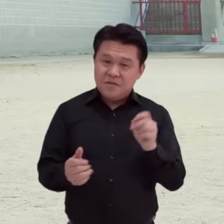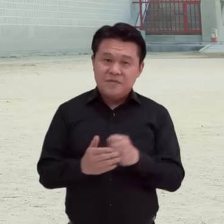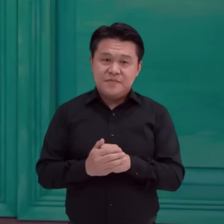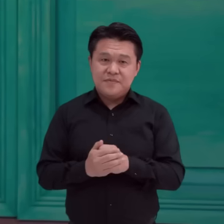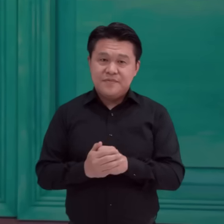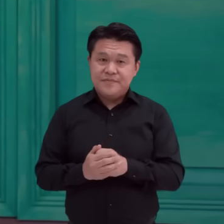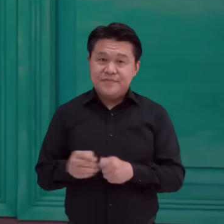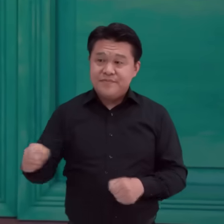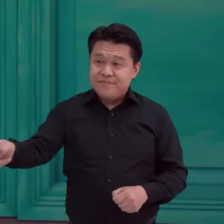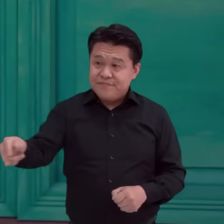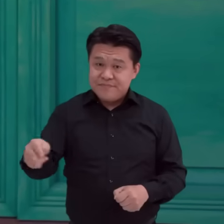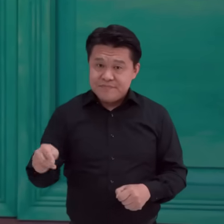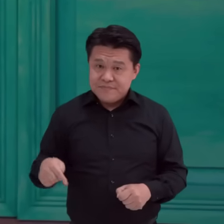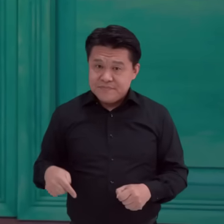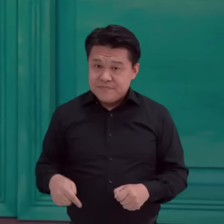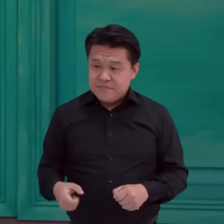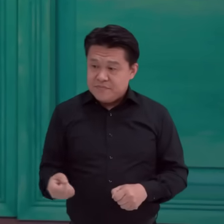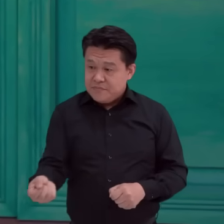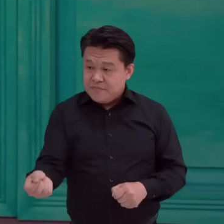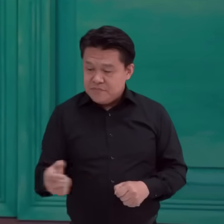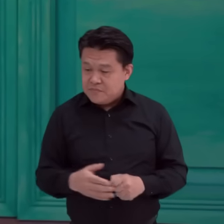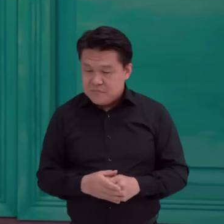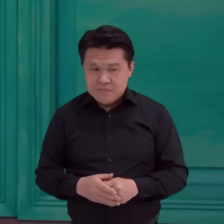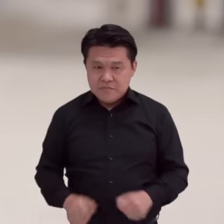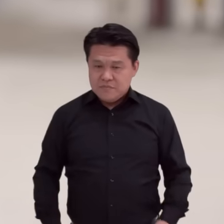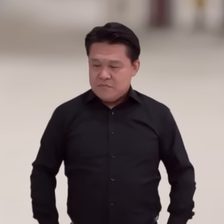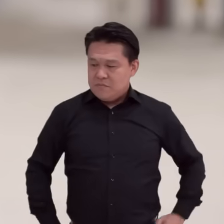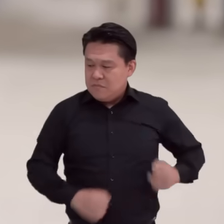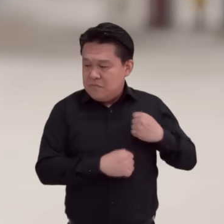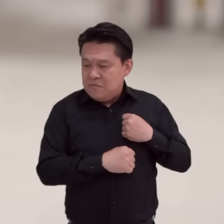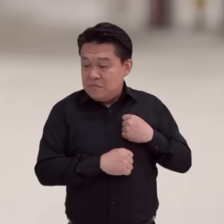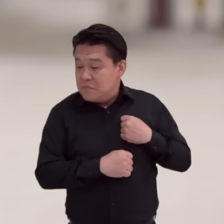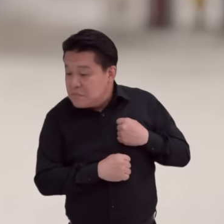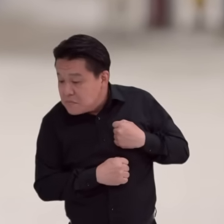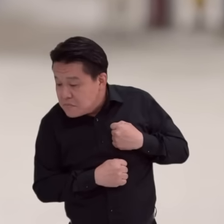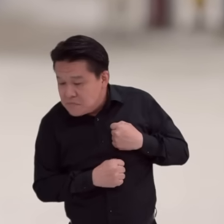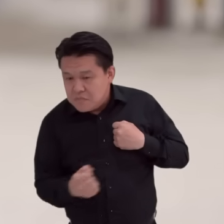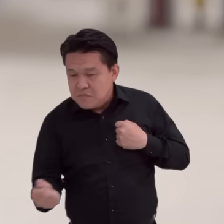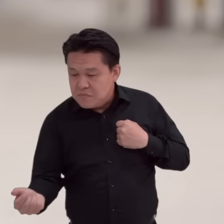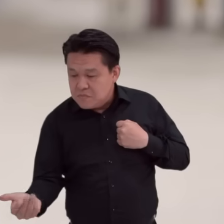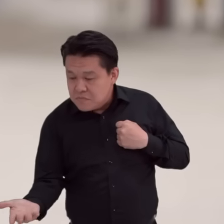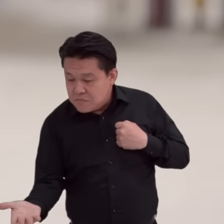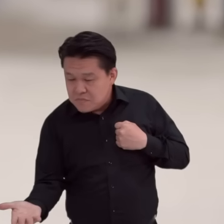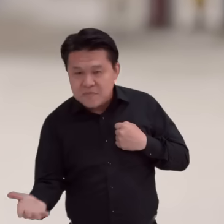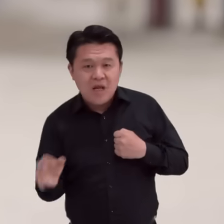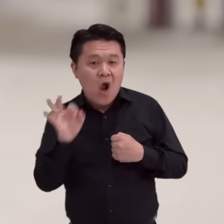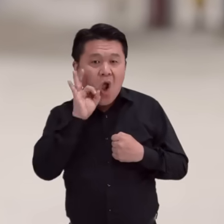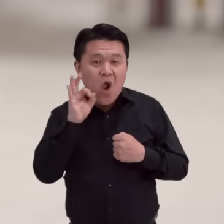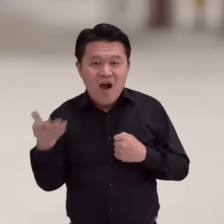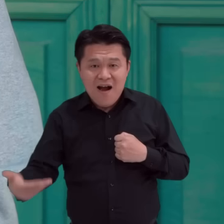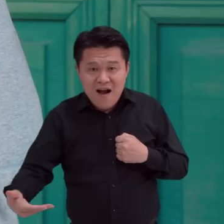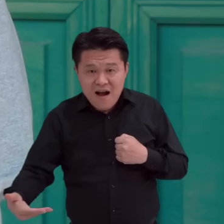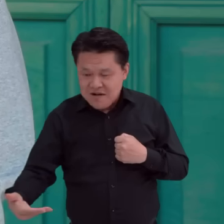He slowly walked up to me and held out his hand. I looked at him and he had candy in his hand.